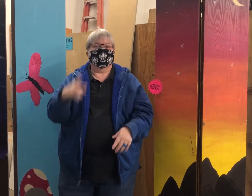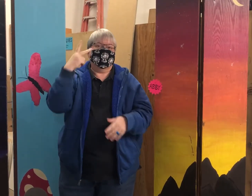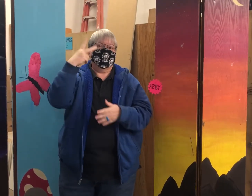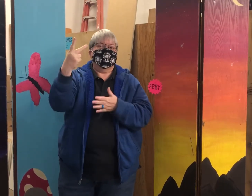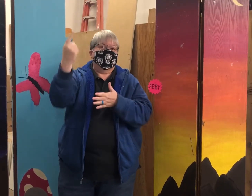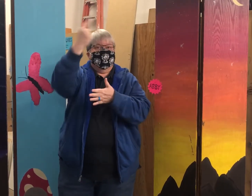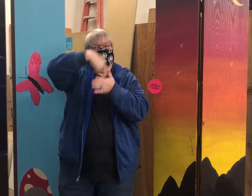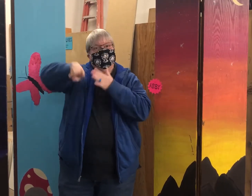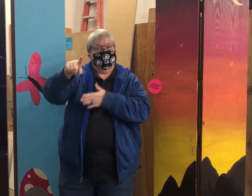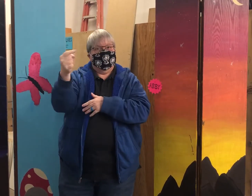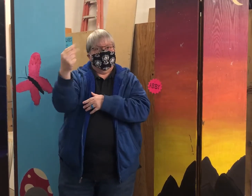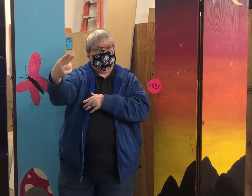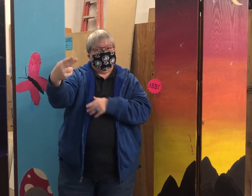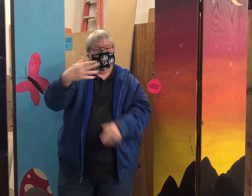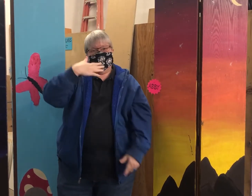See you next week, on Thursday. Bye.